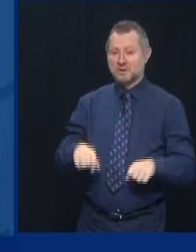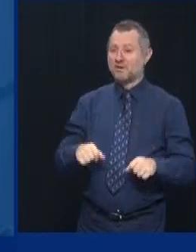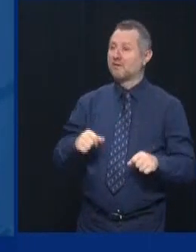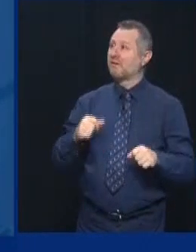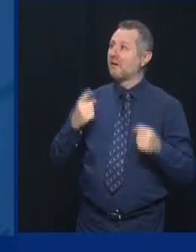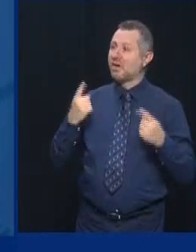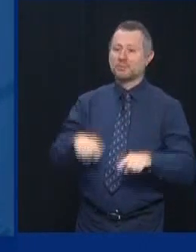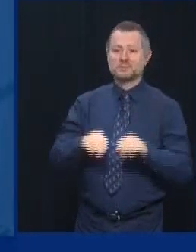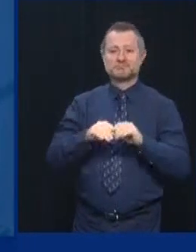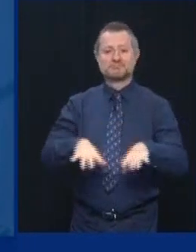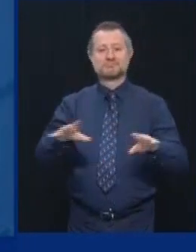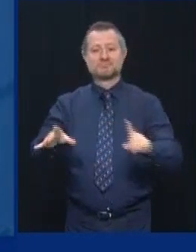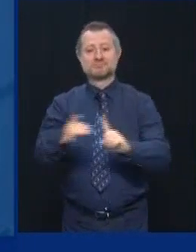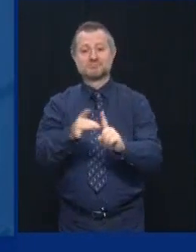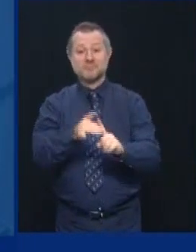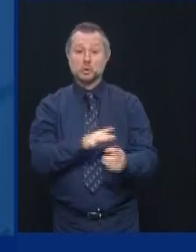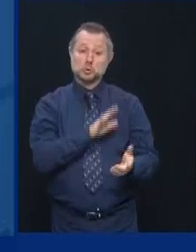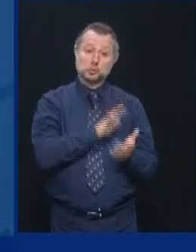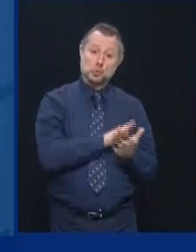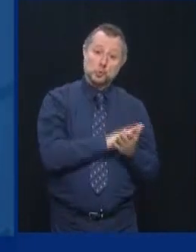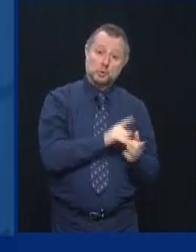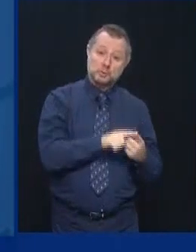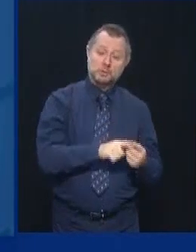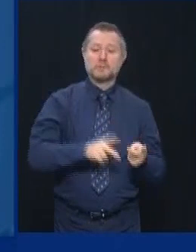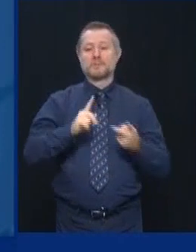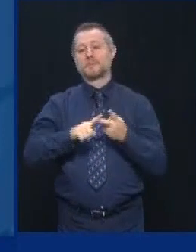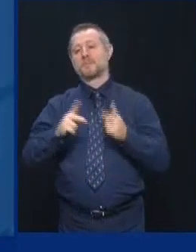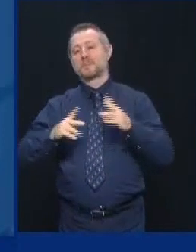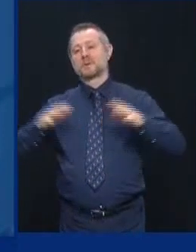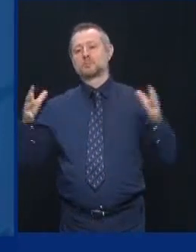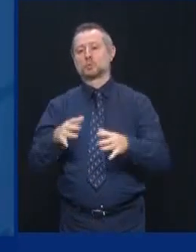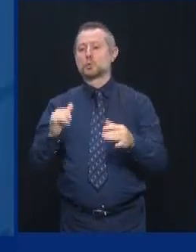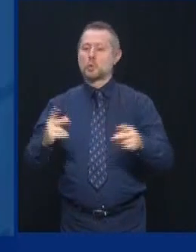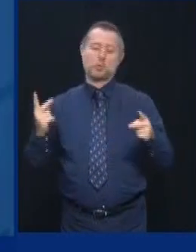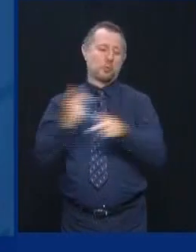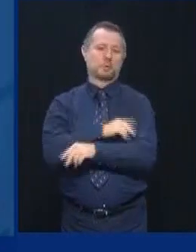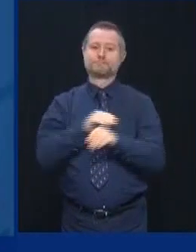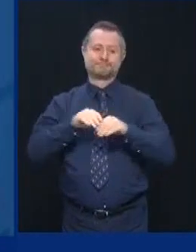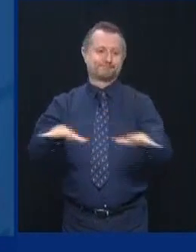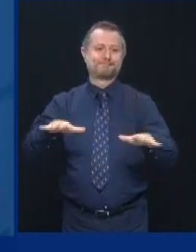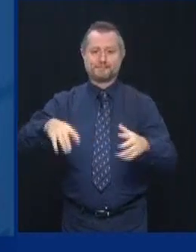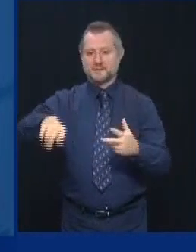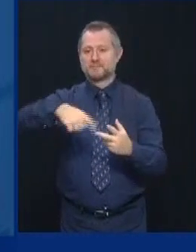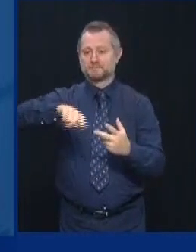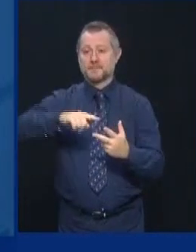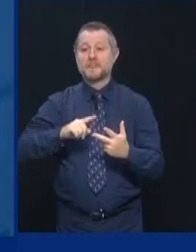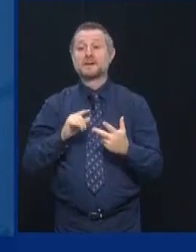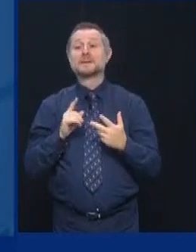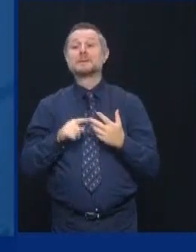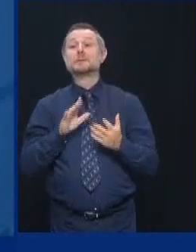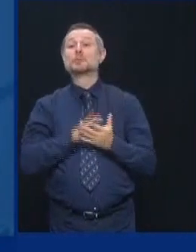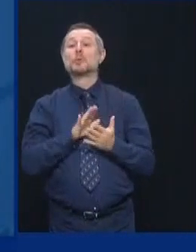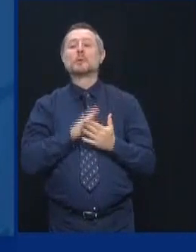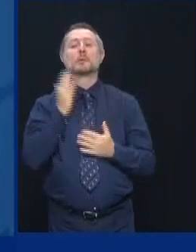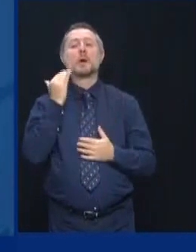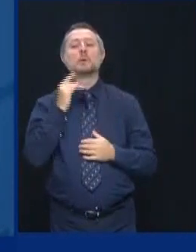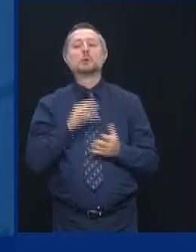RELIGIOUS INSTITUTIONS ARE MASS GATHERINGS AND RAISE THE GREATEST POTENTIAL. SCHOOLS AND THE LARGE MASS